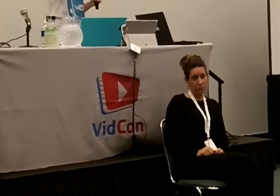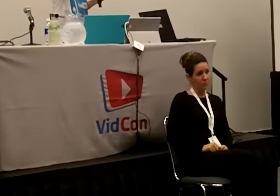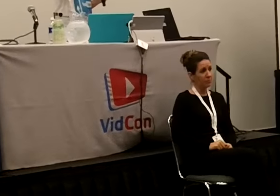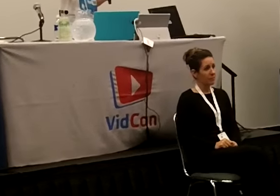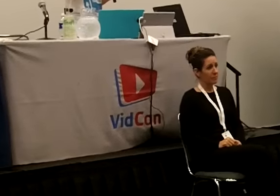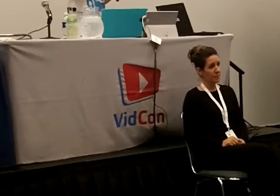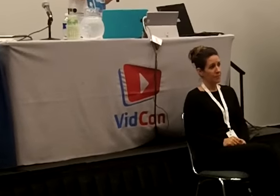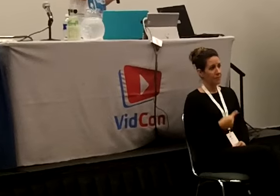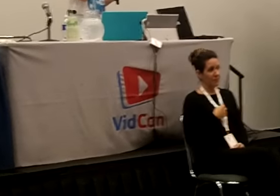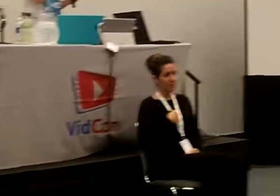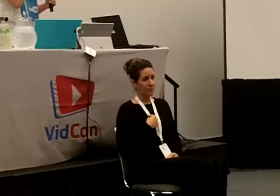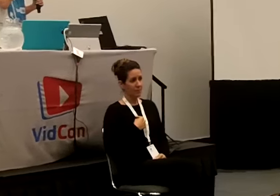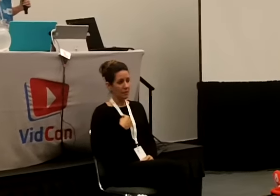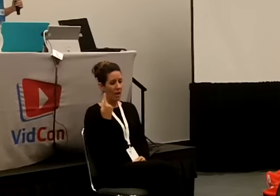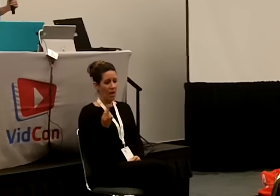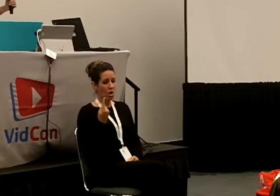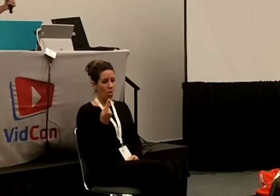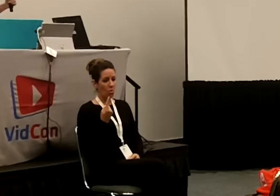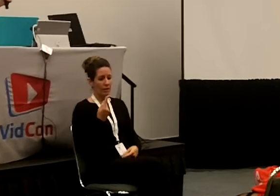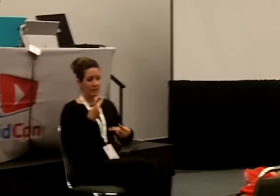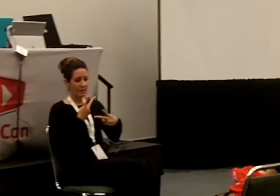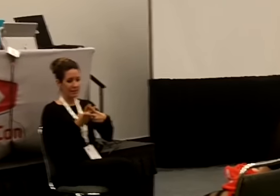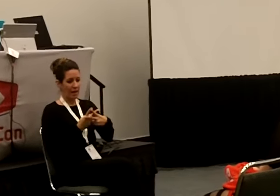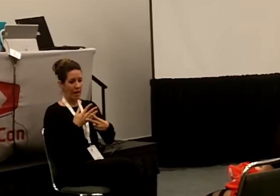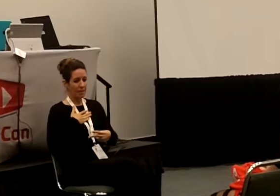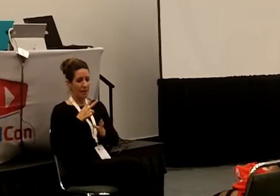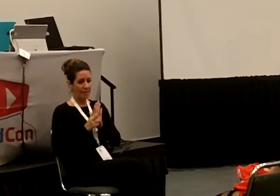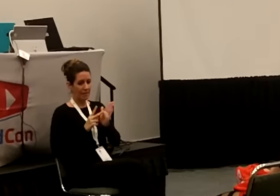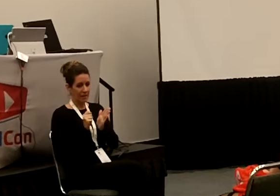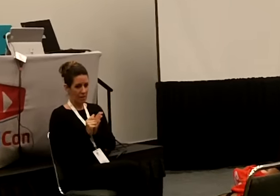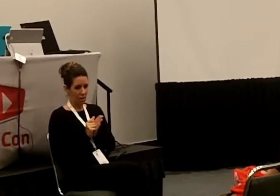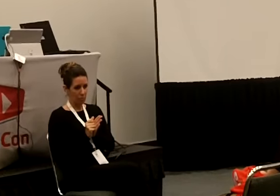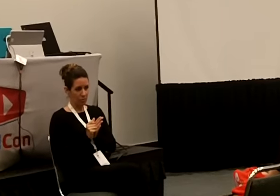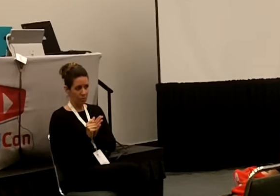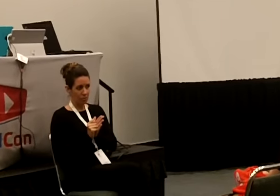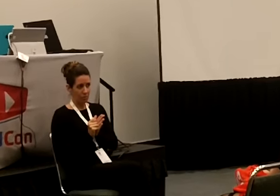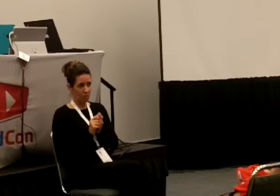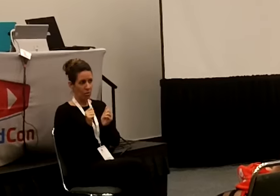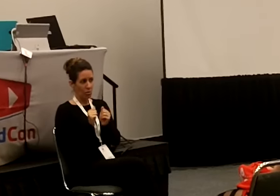I always tag my videos with captions.